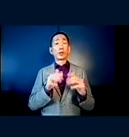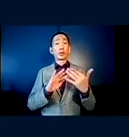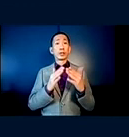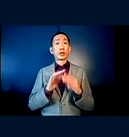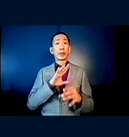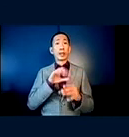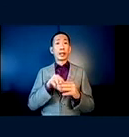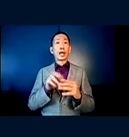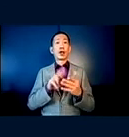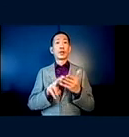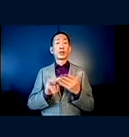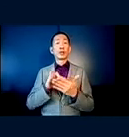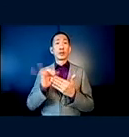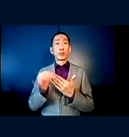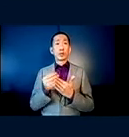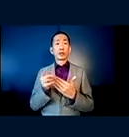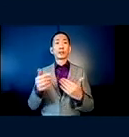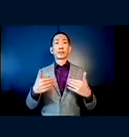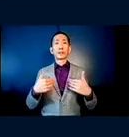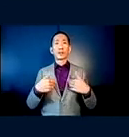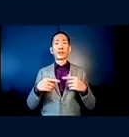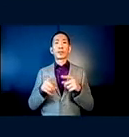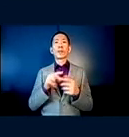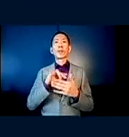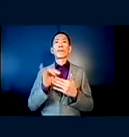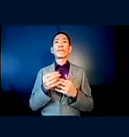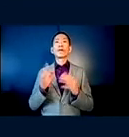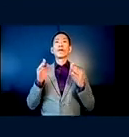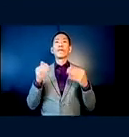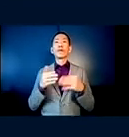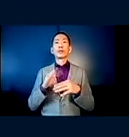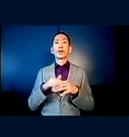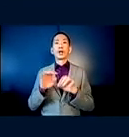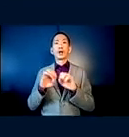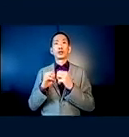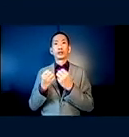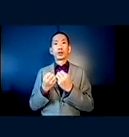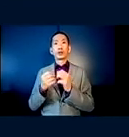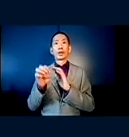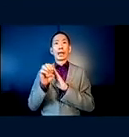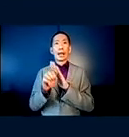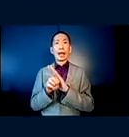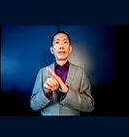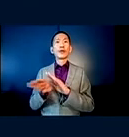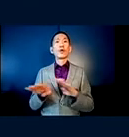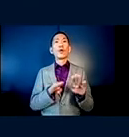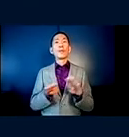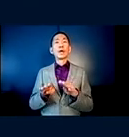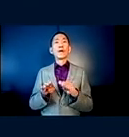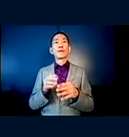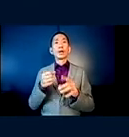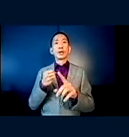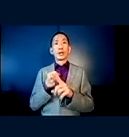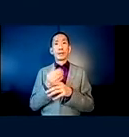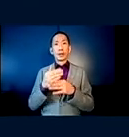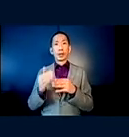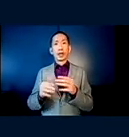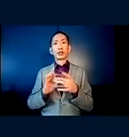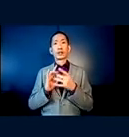FY21 TO FACILITATE THIS. IN ADDITION TO COMMUNITY ENGAGED RESEARCH PROJECTS THERE ARE PROJECTS FOLK FOCUSED ON SOCIAL,